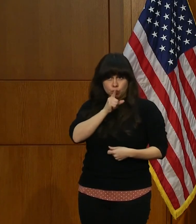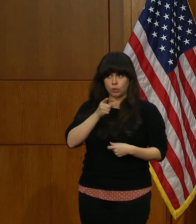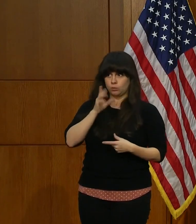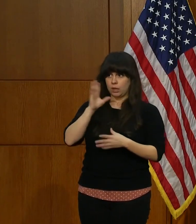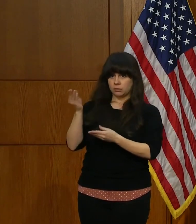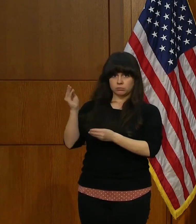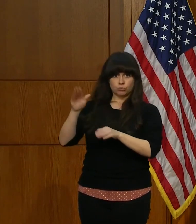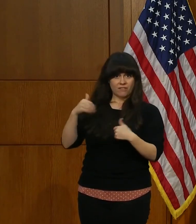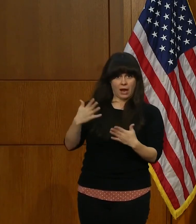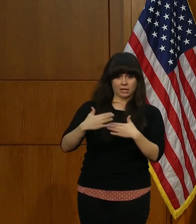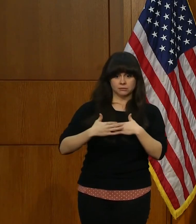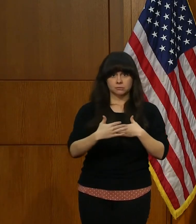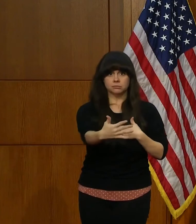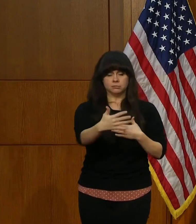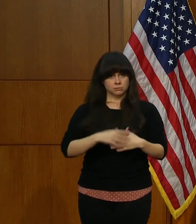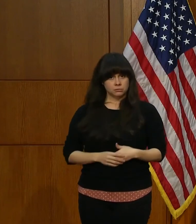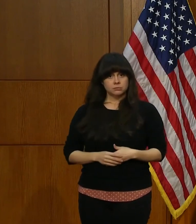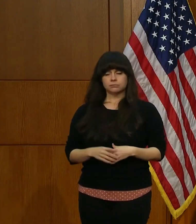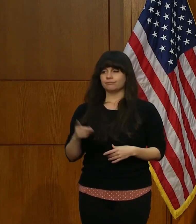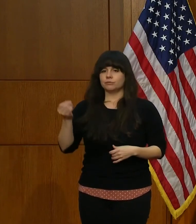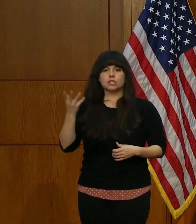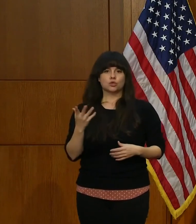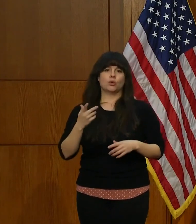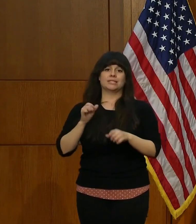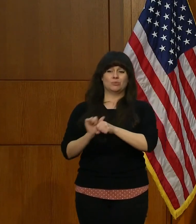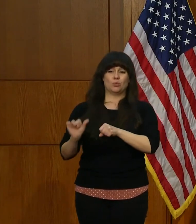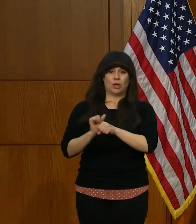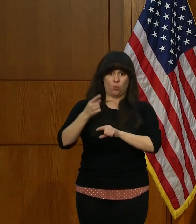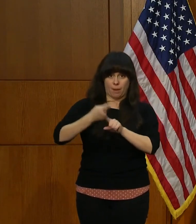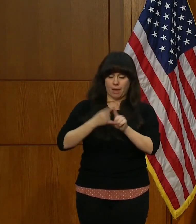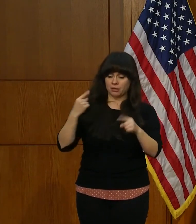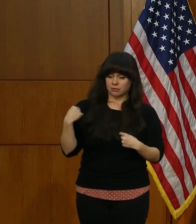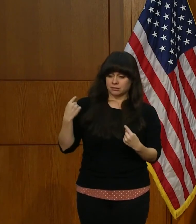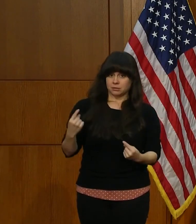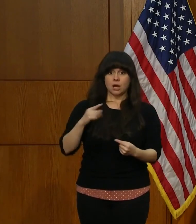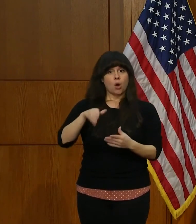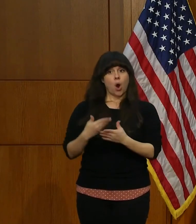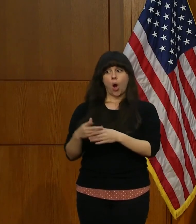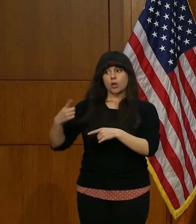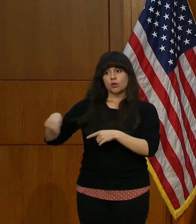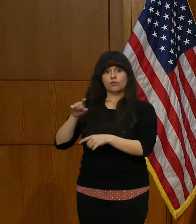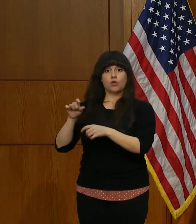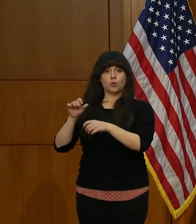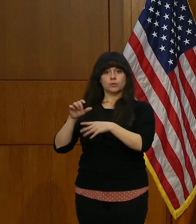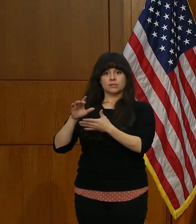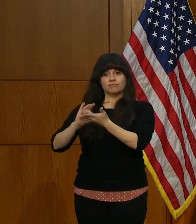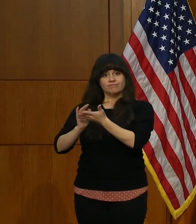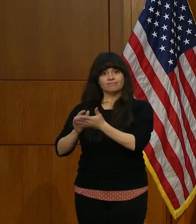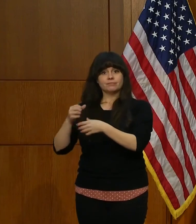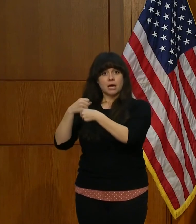ADDITIONAL DOSES IN THE WEEKS AHEAD. HE TOLD US THAT AFTER